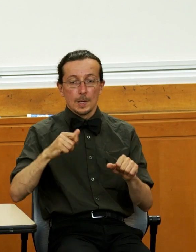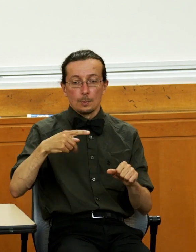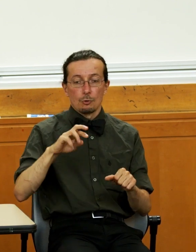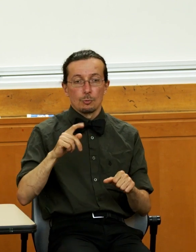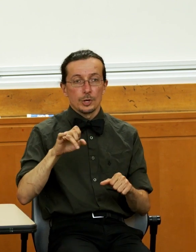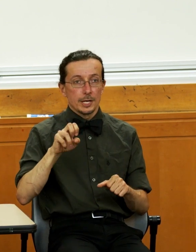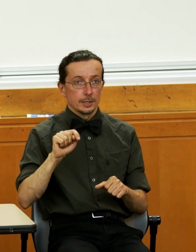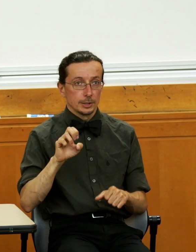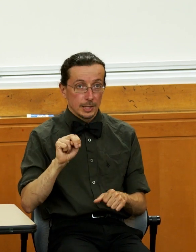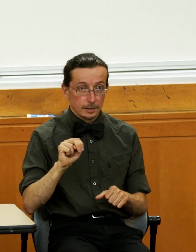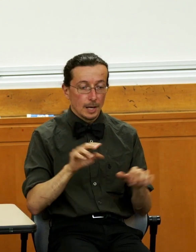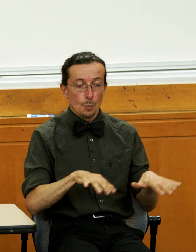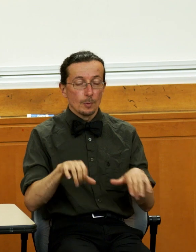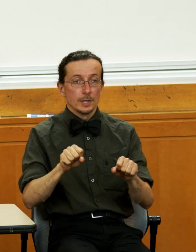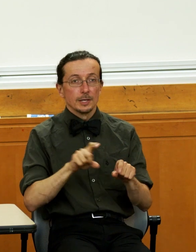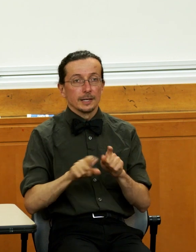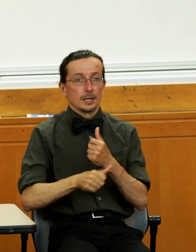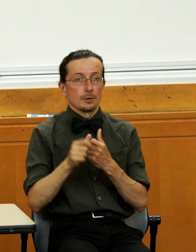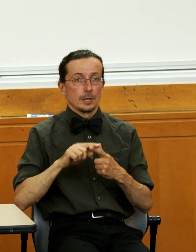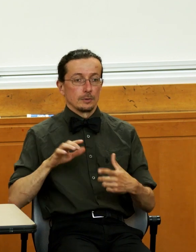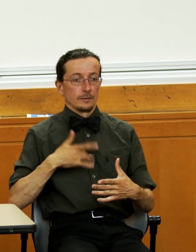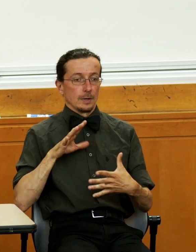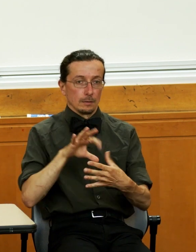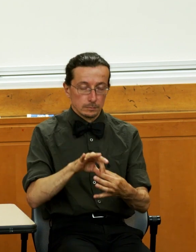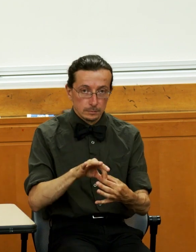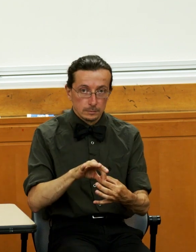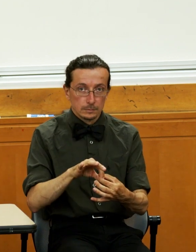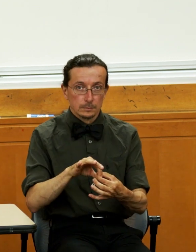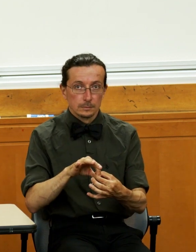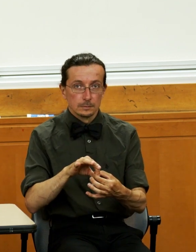I'll begin with social justice movement or advocacy spaces as cultural spaces.